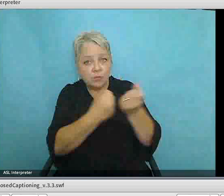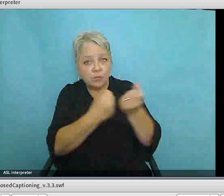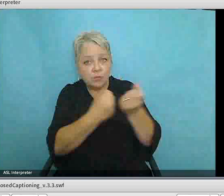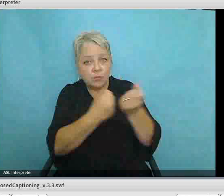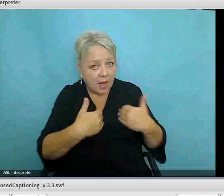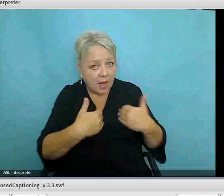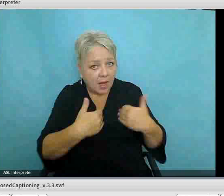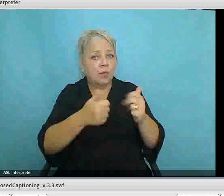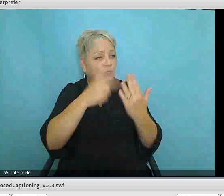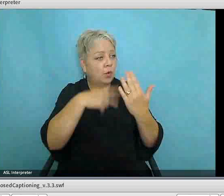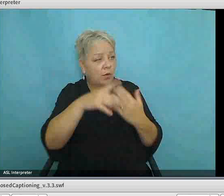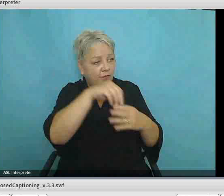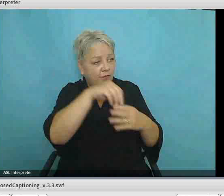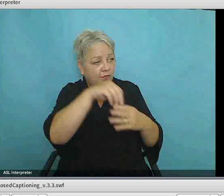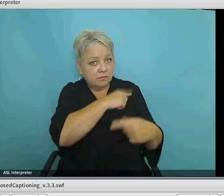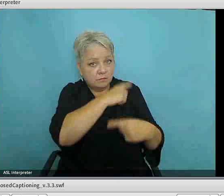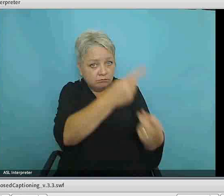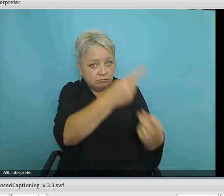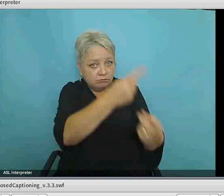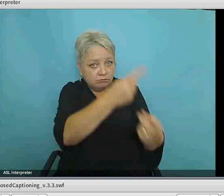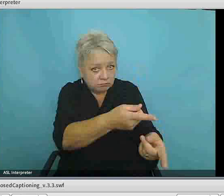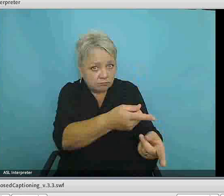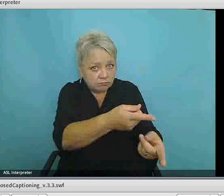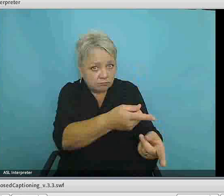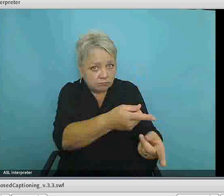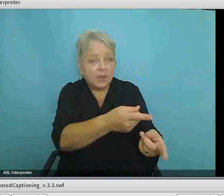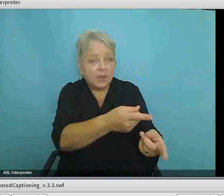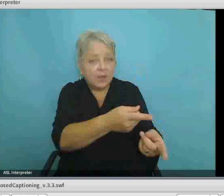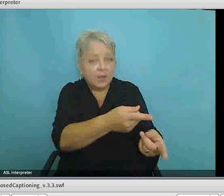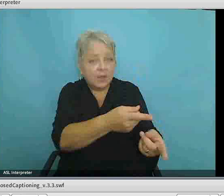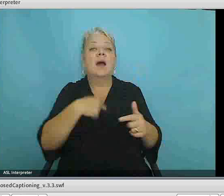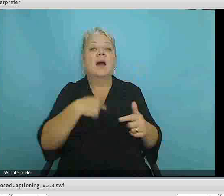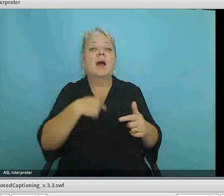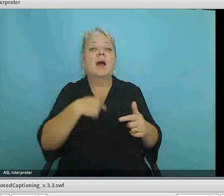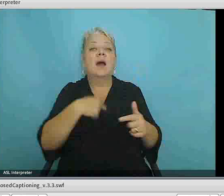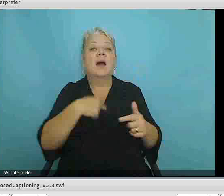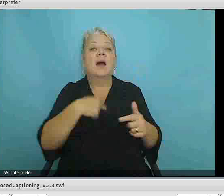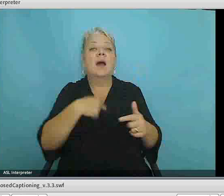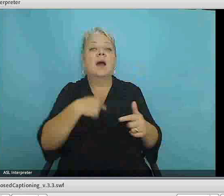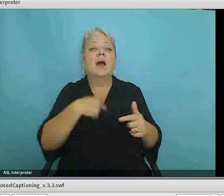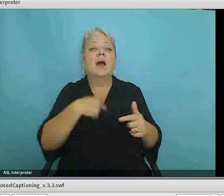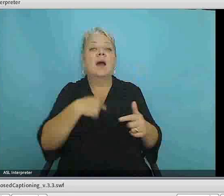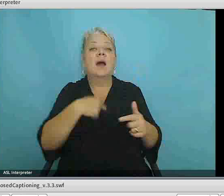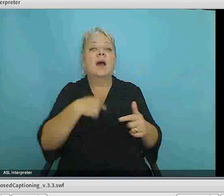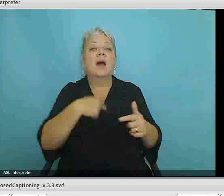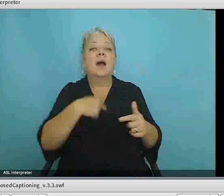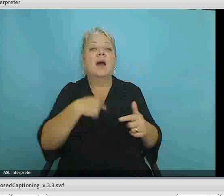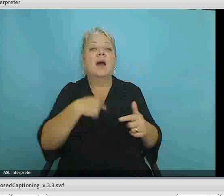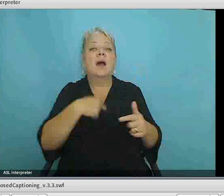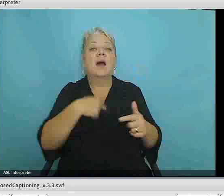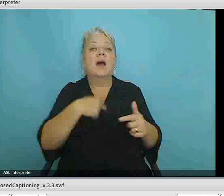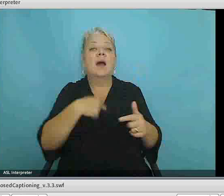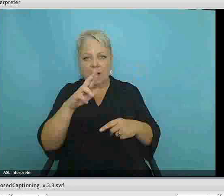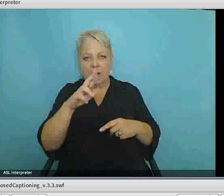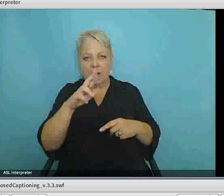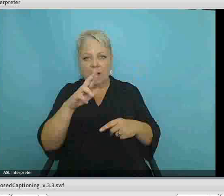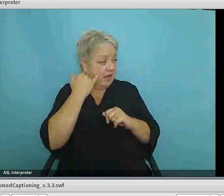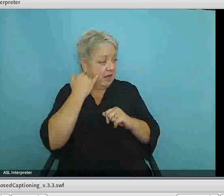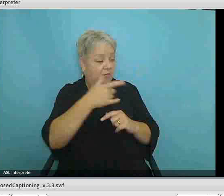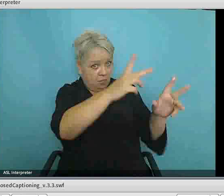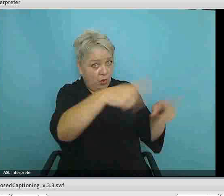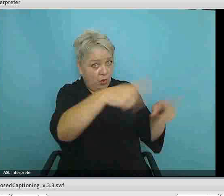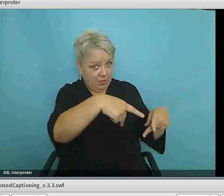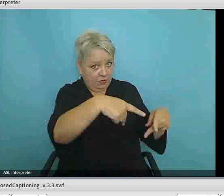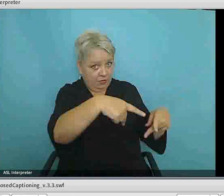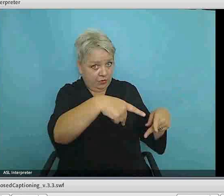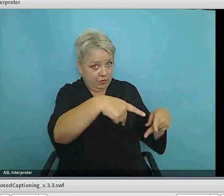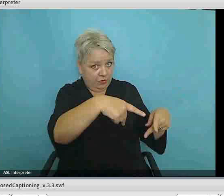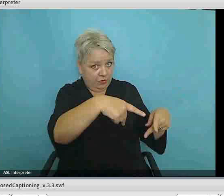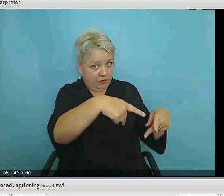enrollee's permission, could and should reach out to that state agency coordinator to identify